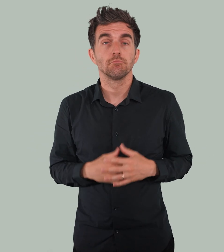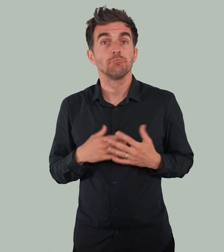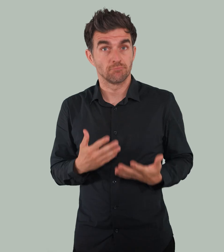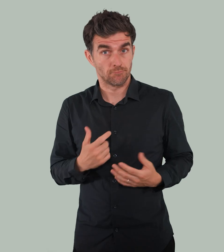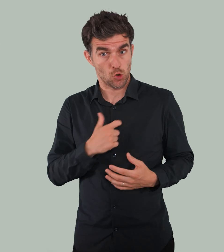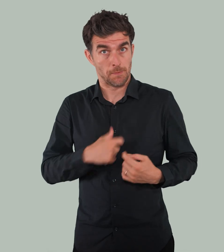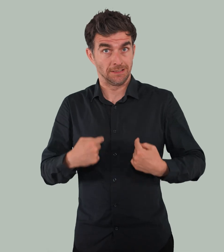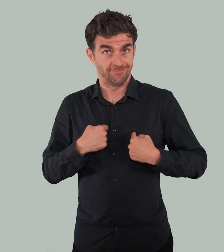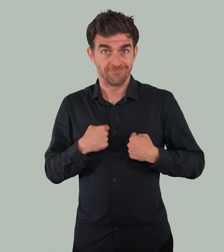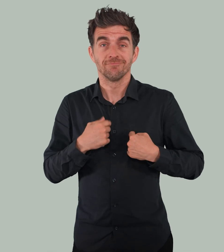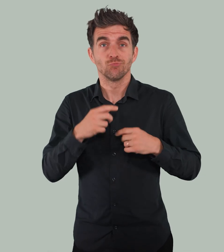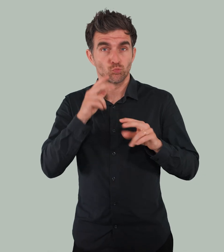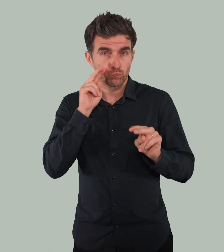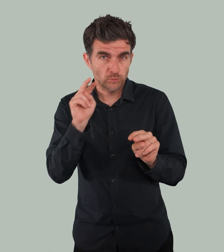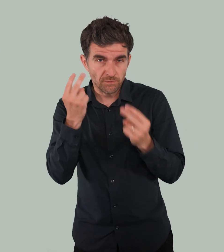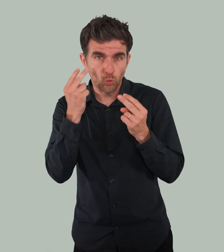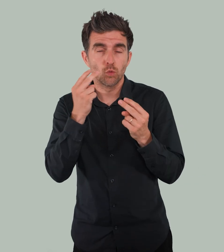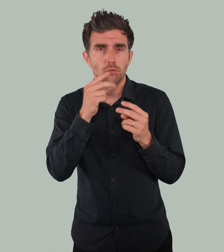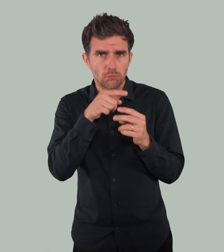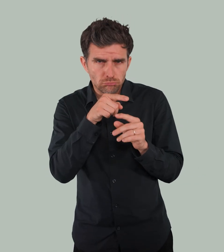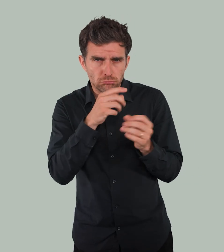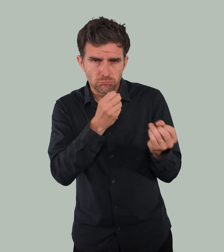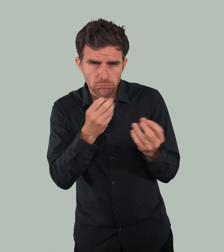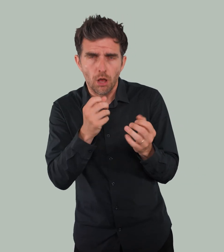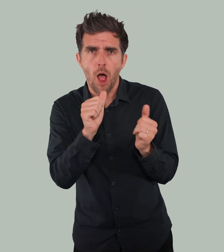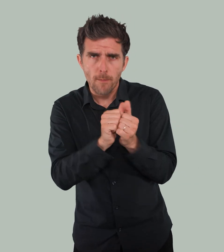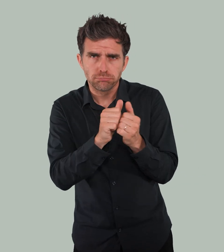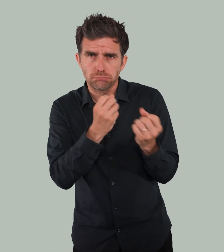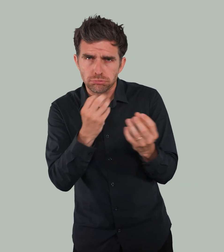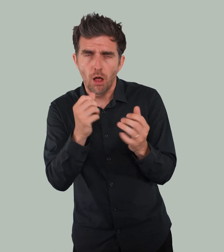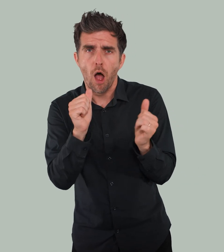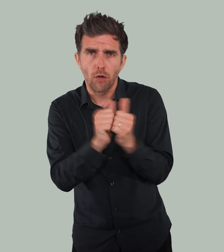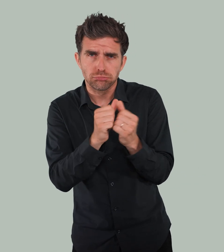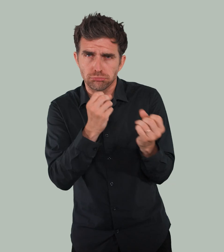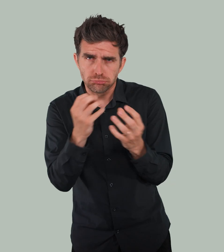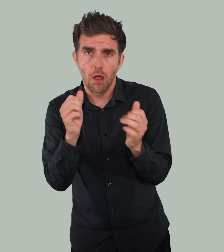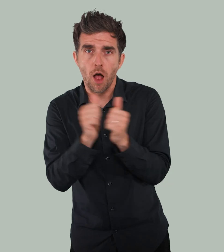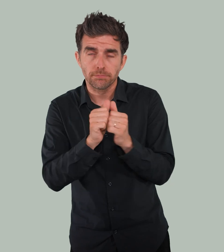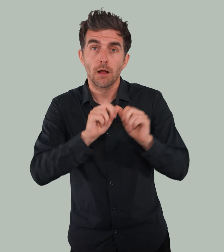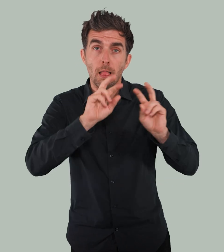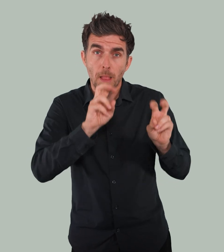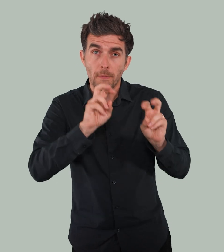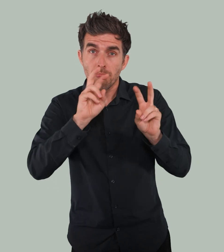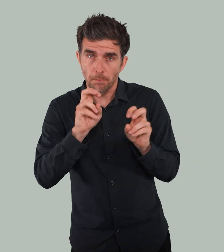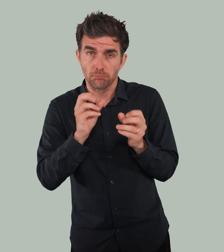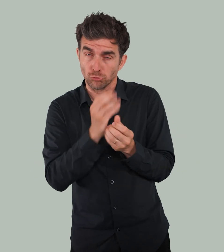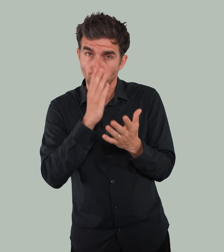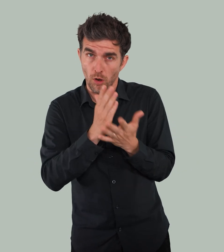Humans reviewed and validated outputs at each stage, ensuring that